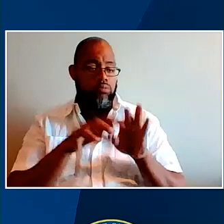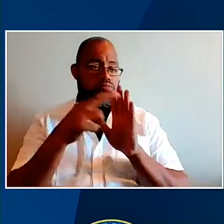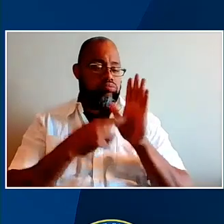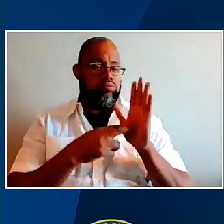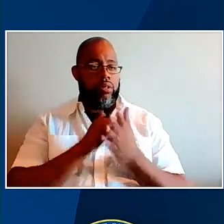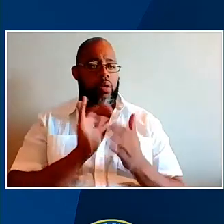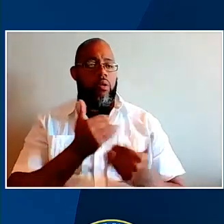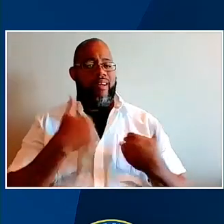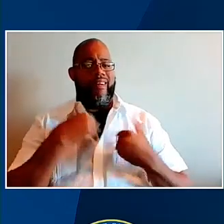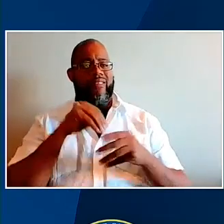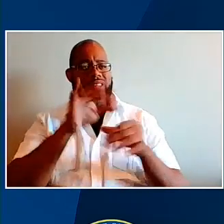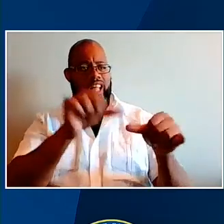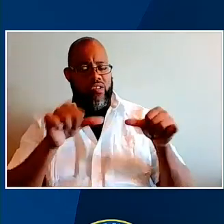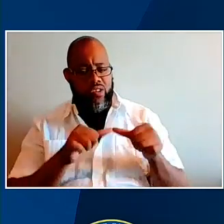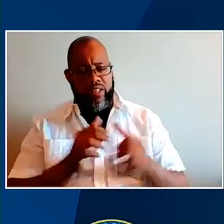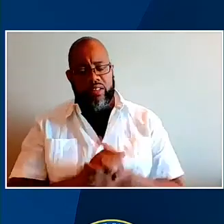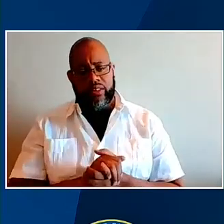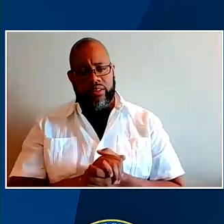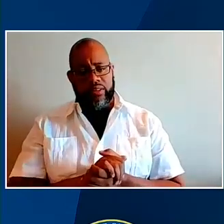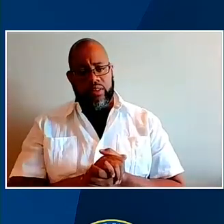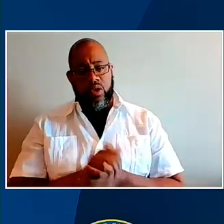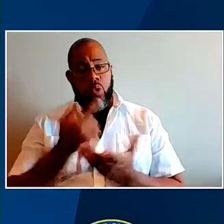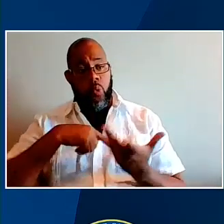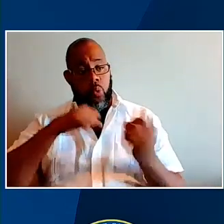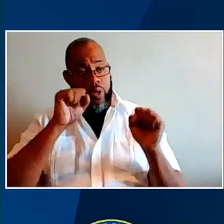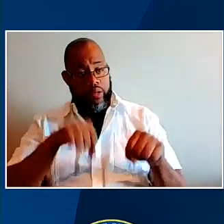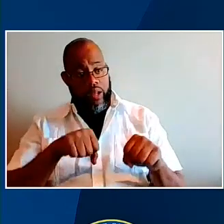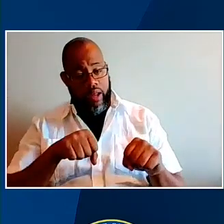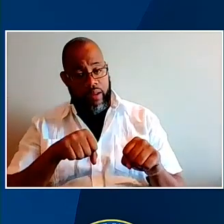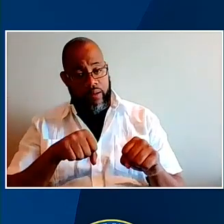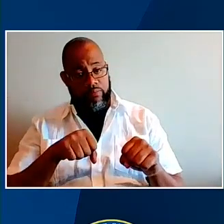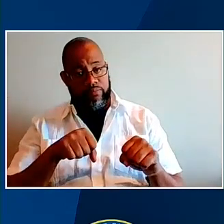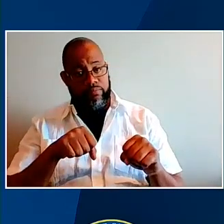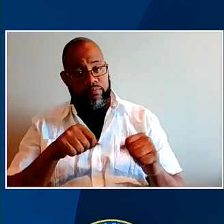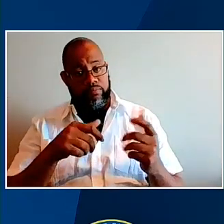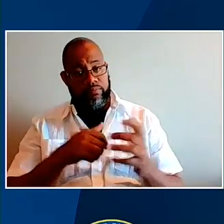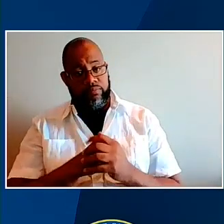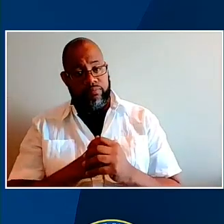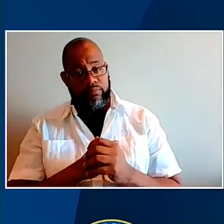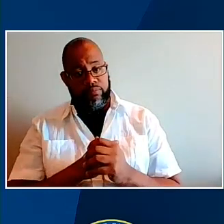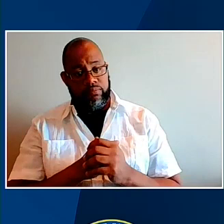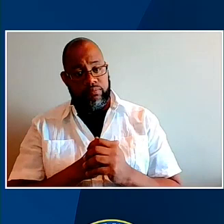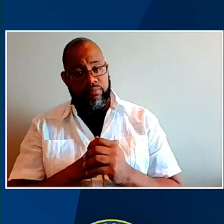this area. You know, we can- and they serve two purposes, right?